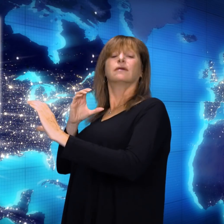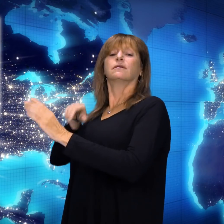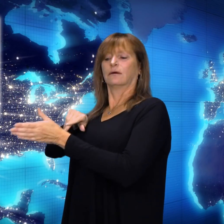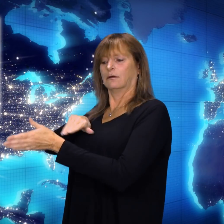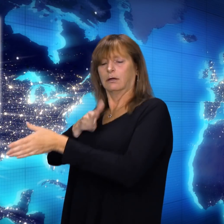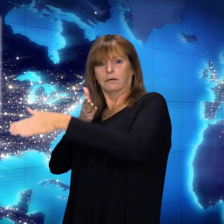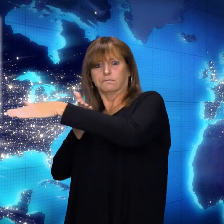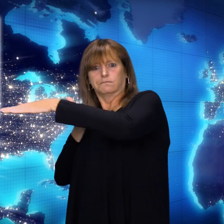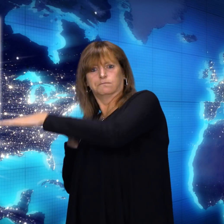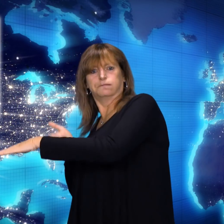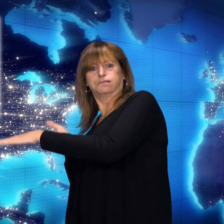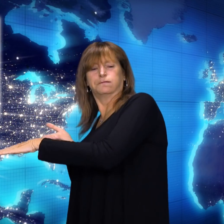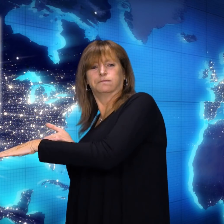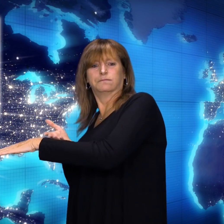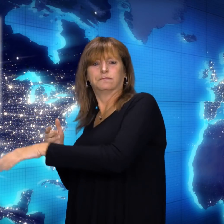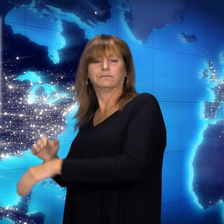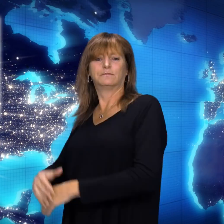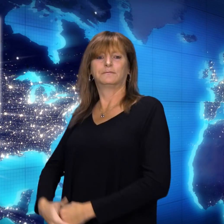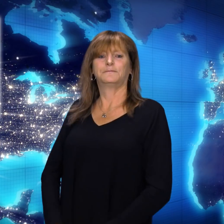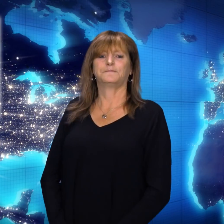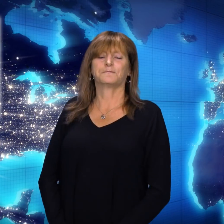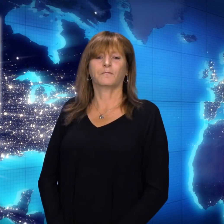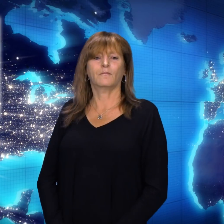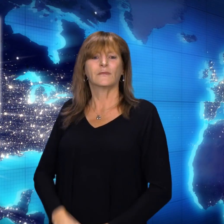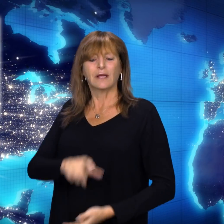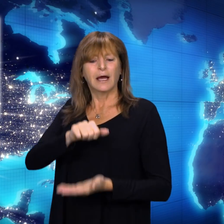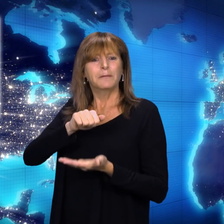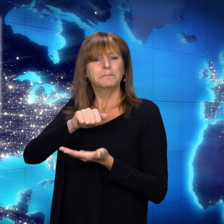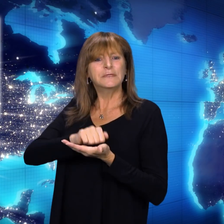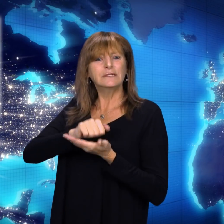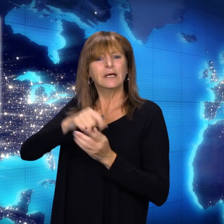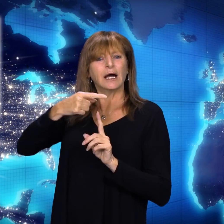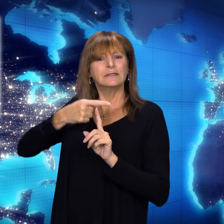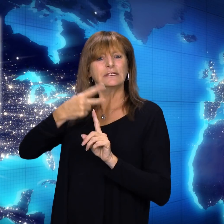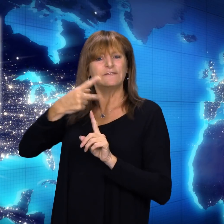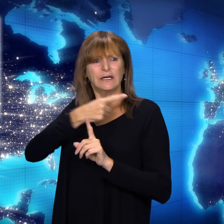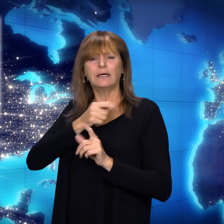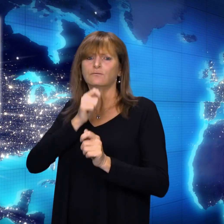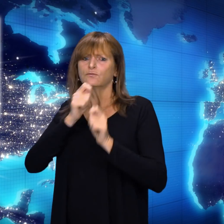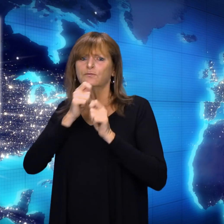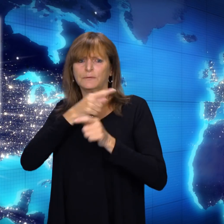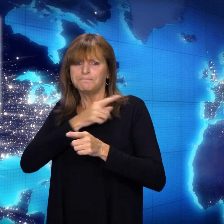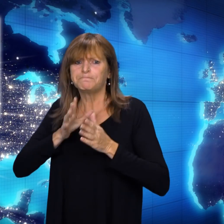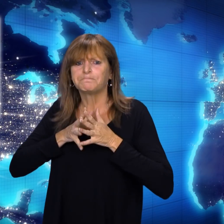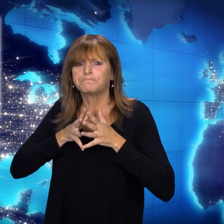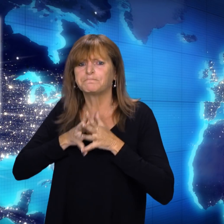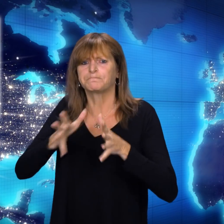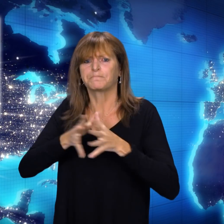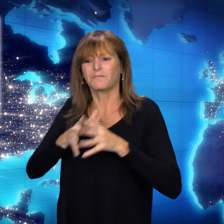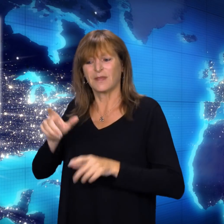reports say passengers tried to